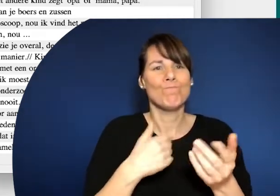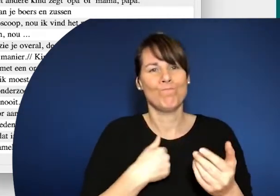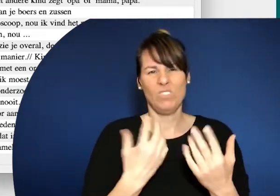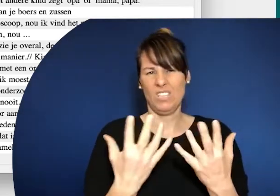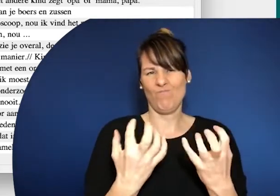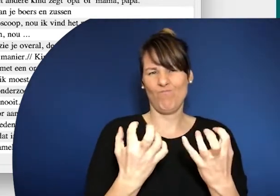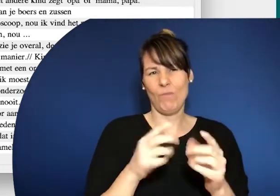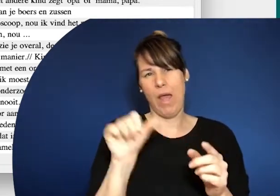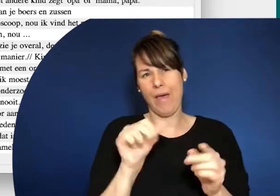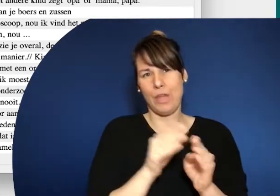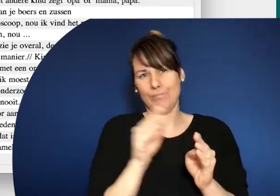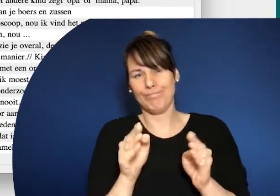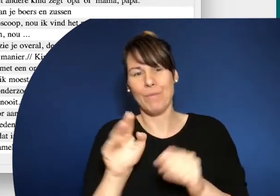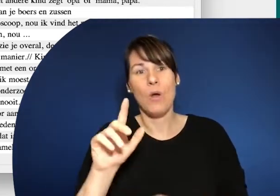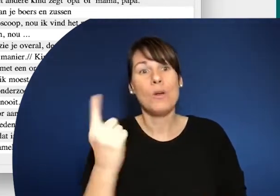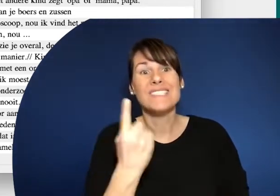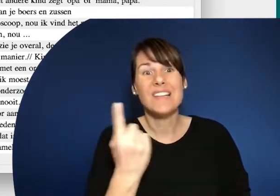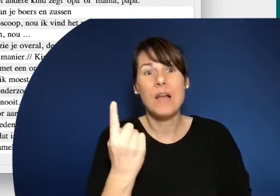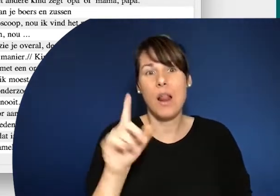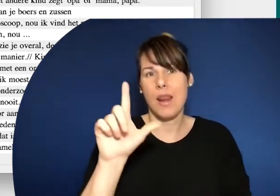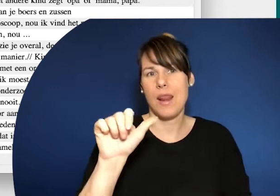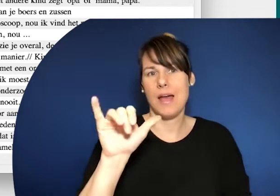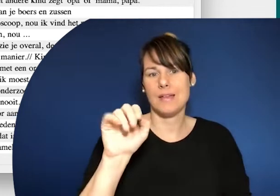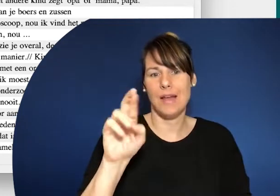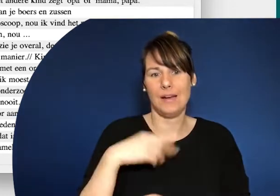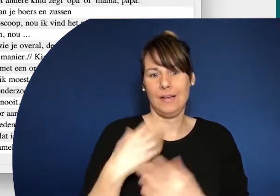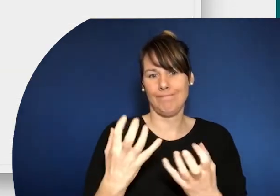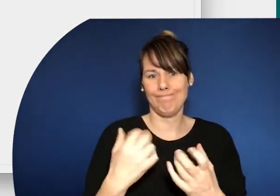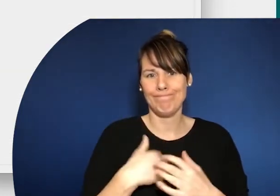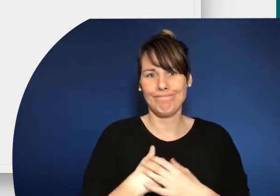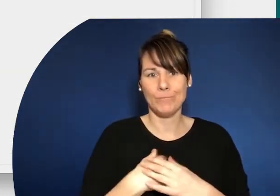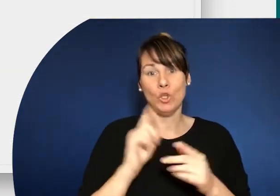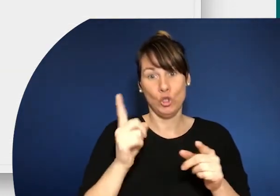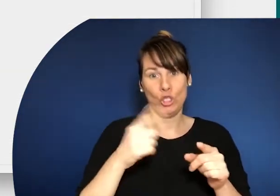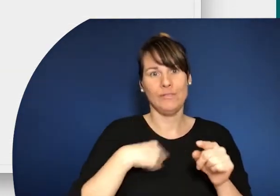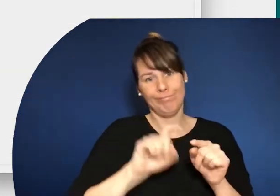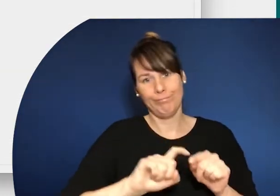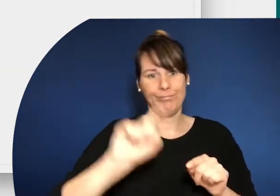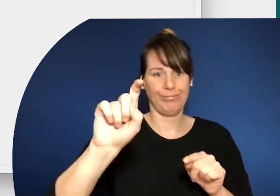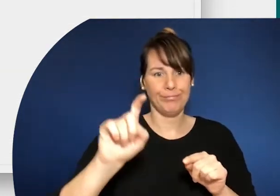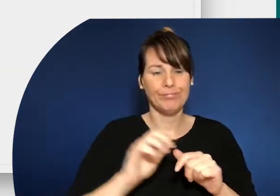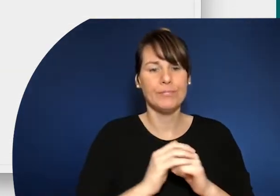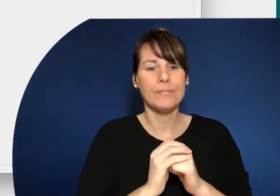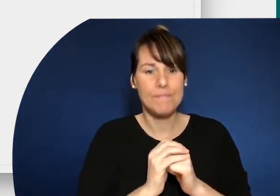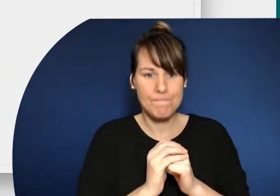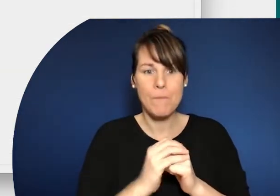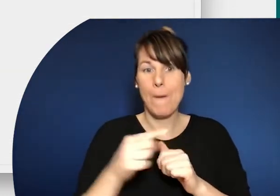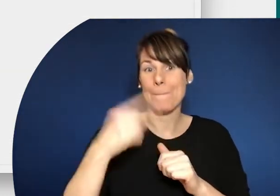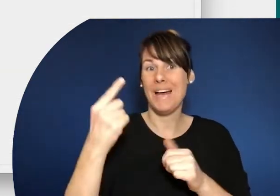So for this reason, what you can do is to use a single layer search. Single layer search gives you more options.